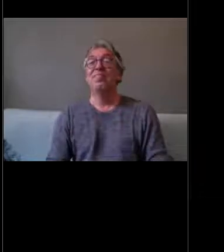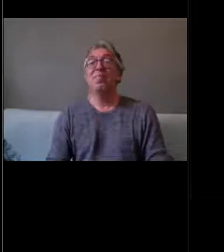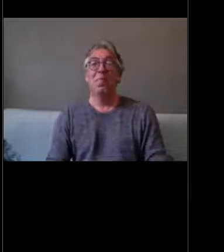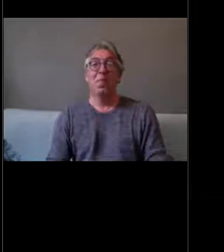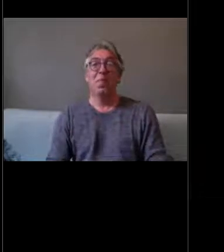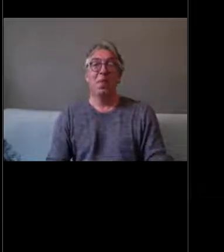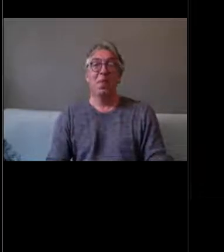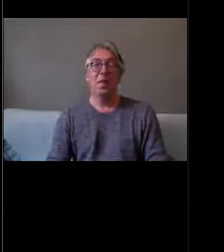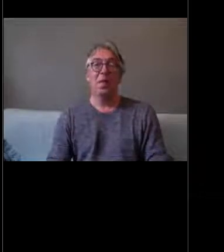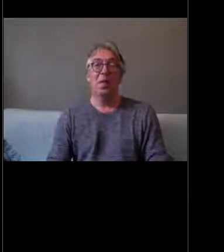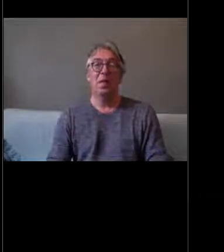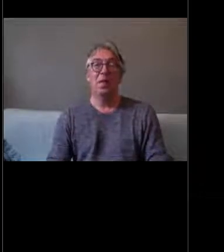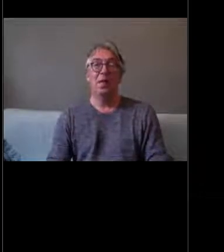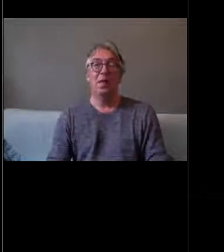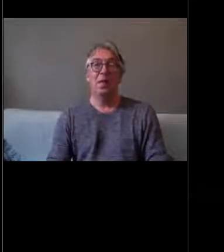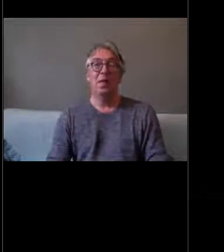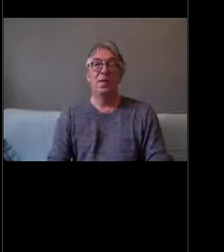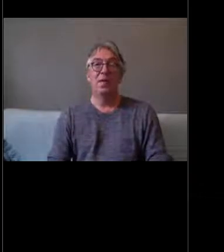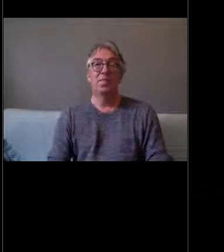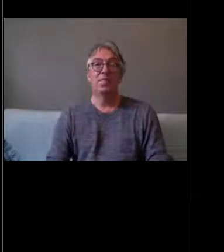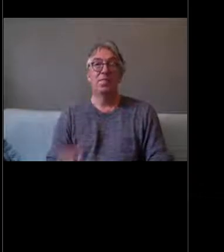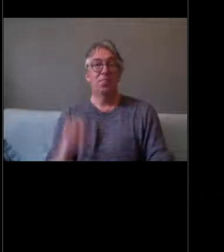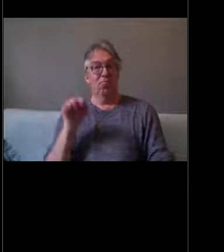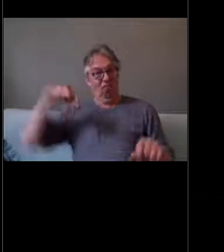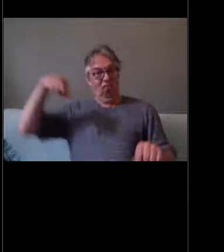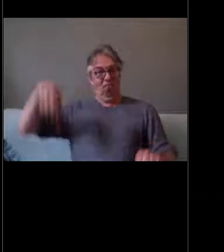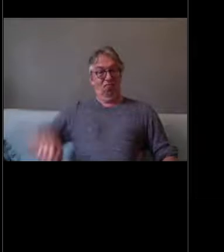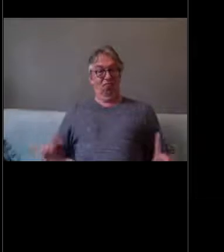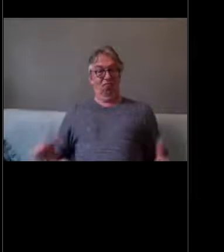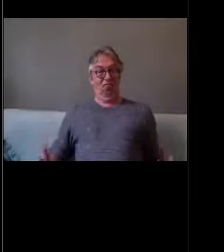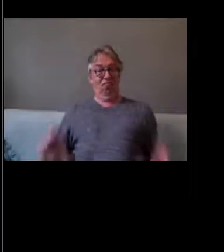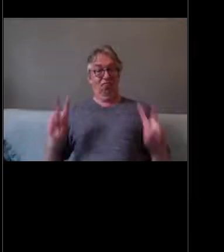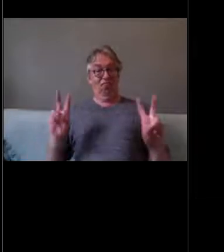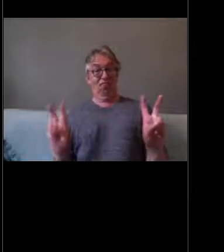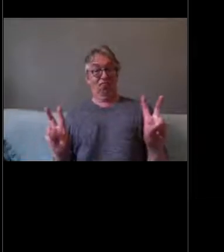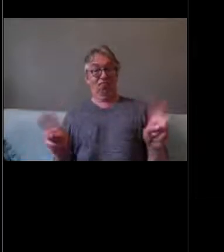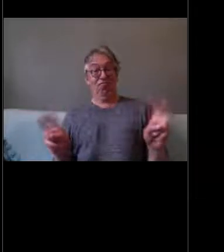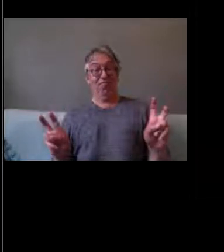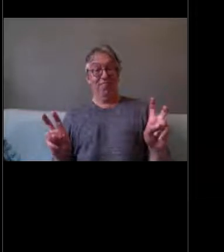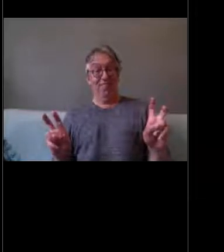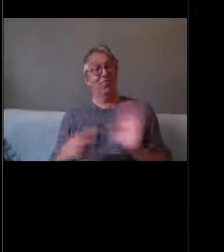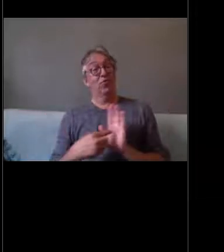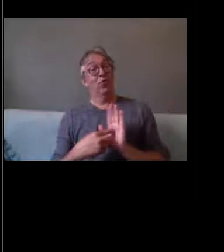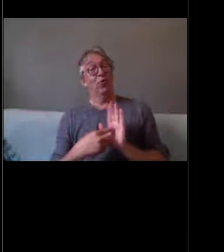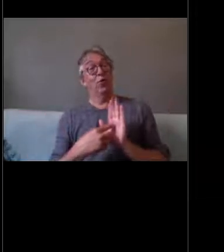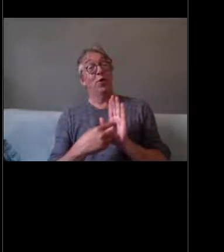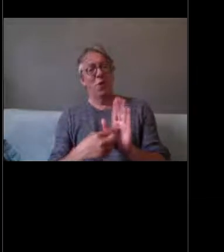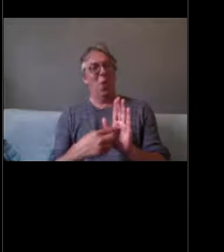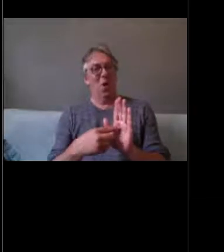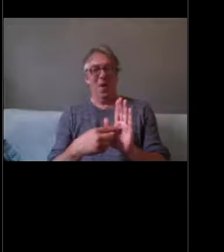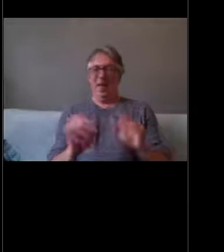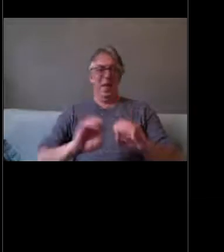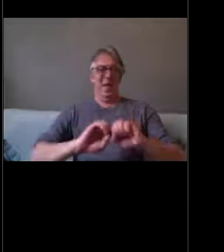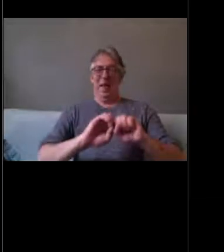This really shows that barriers are strong for the sending organisations